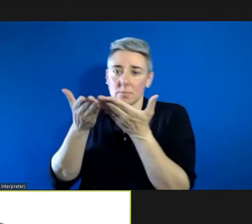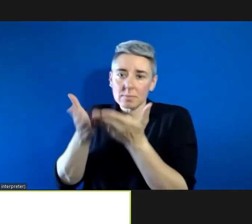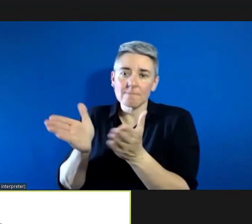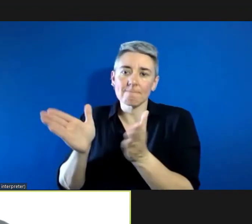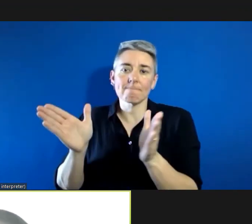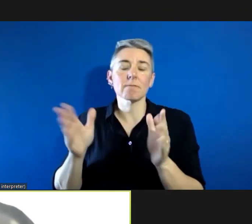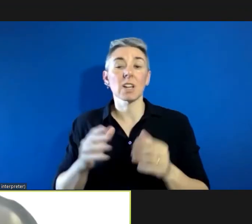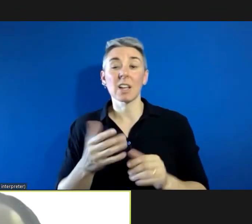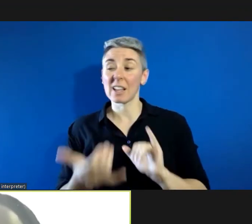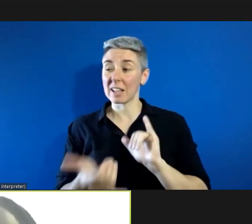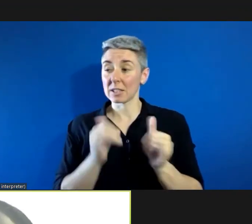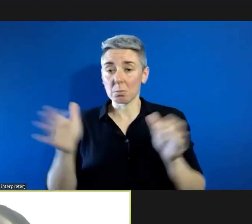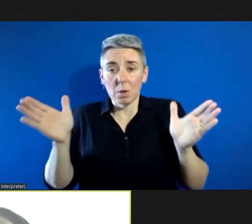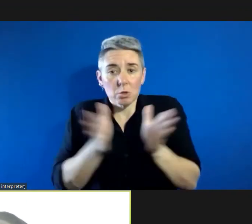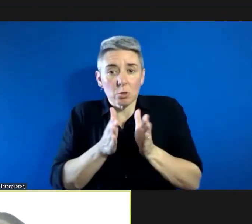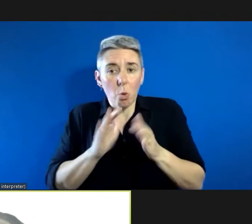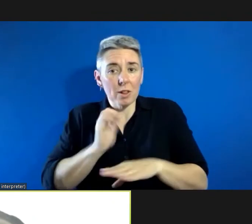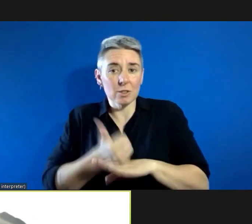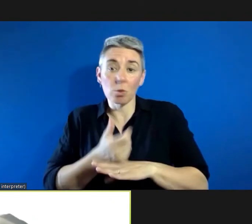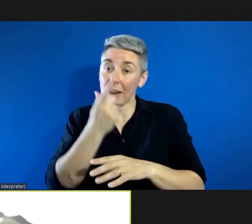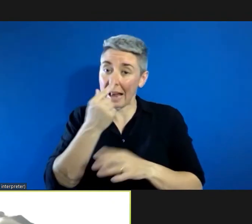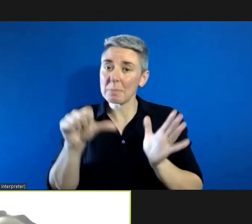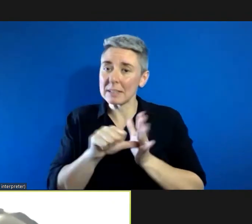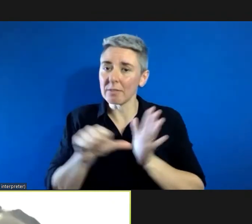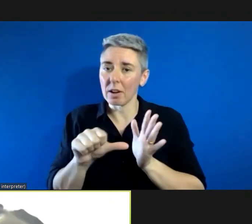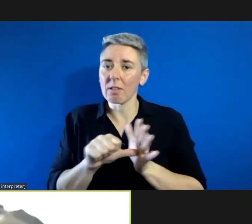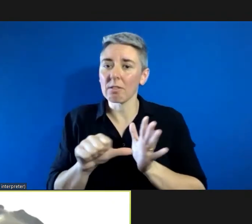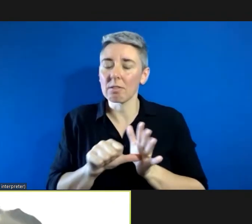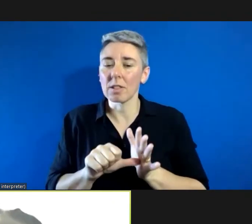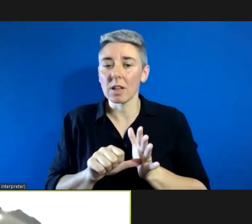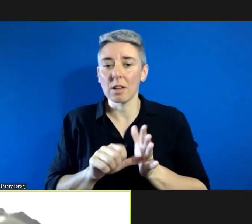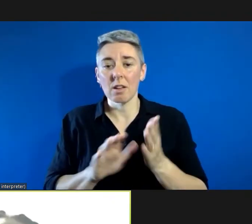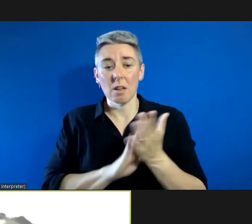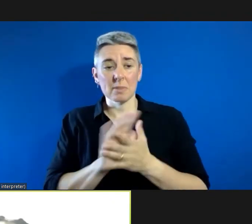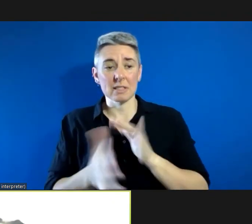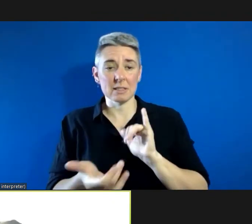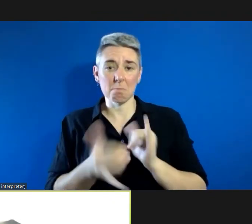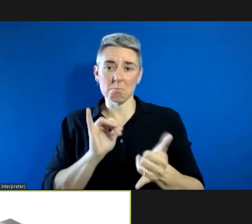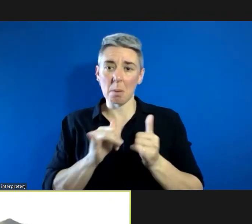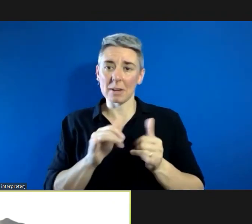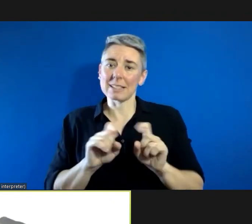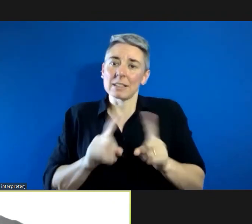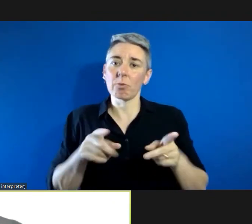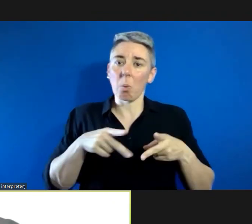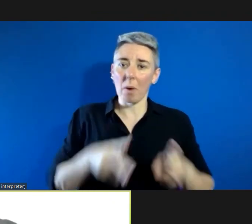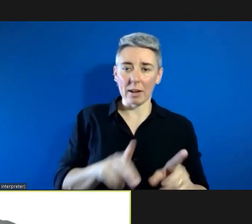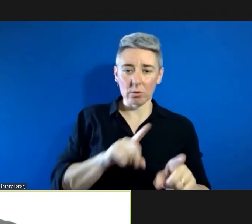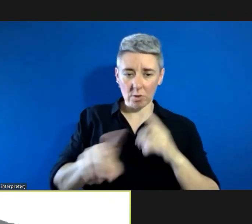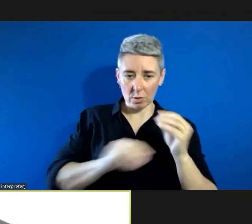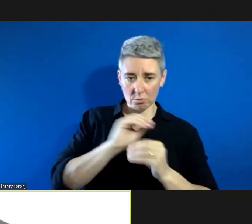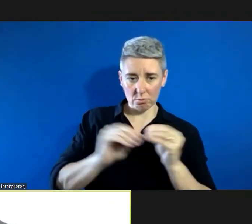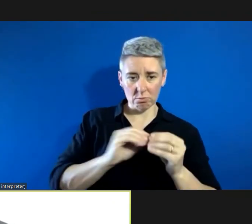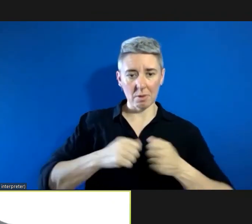for smaller institutions that might be really difficult. So there might be qualitative ways to do that and starting to understand our student makeup